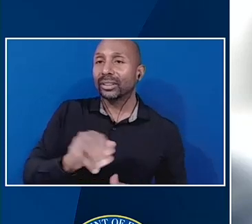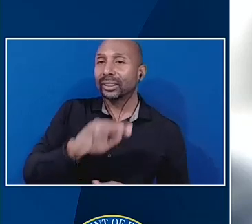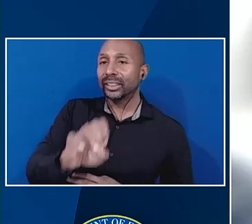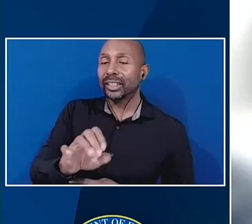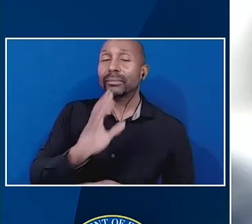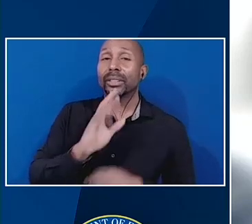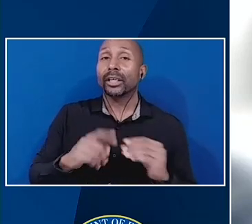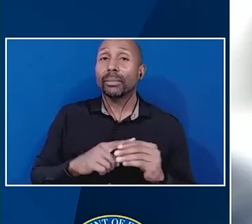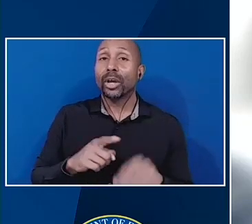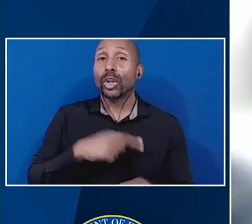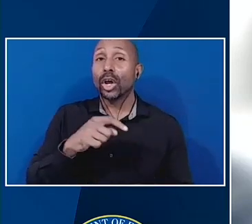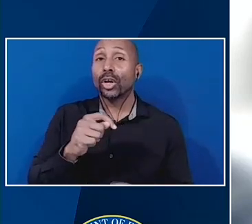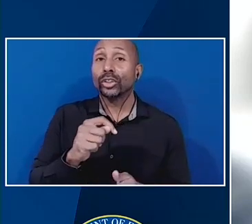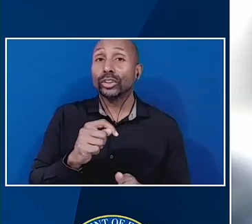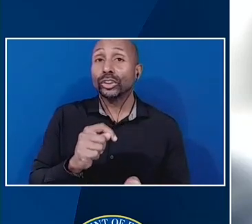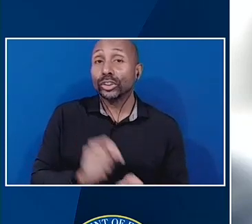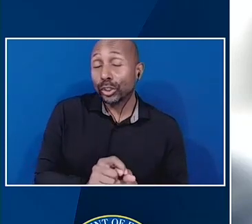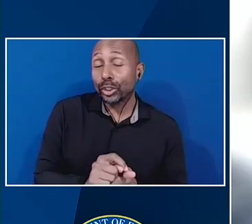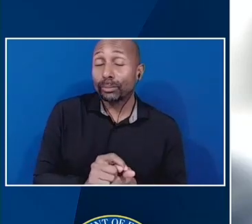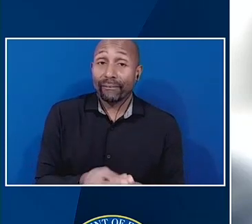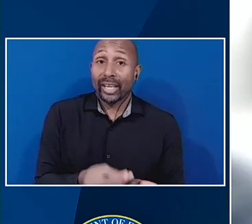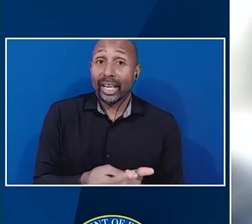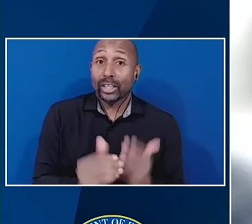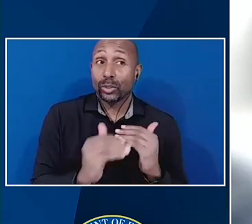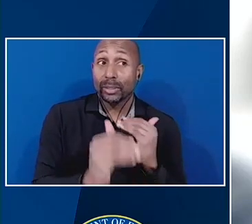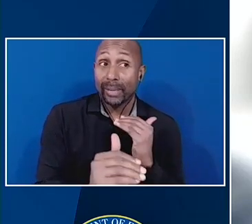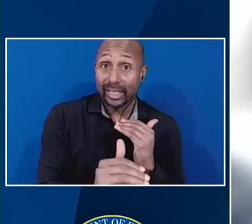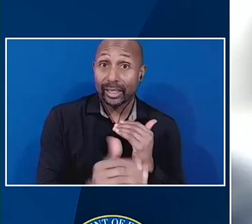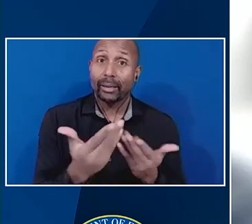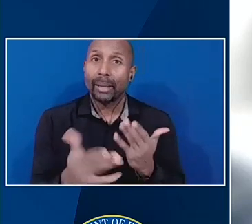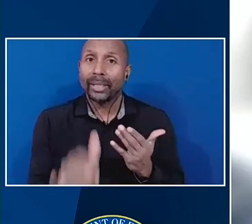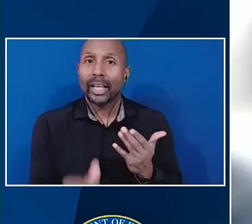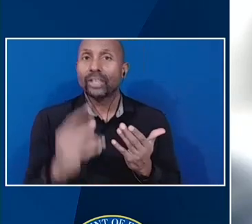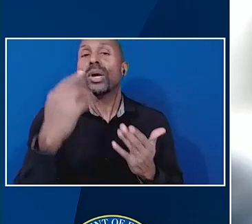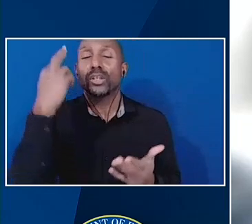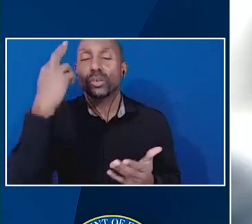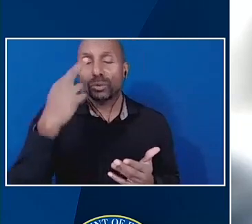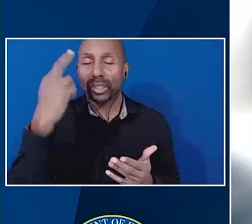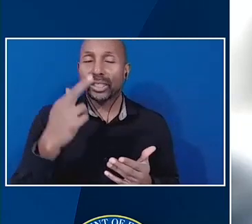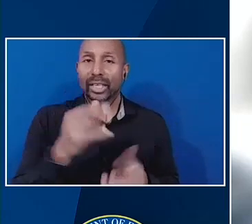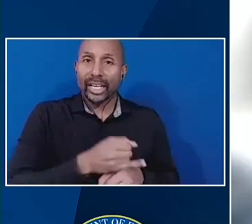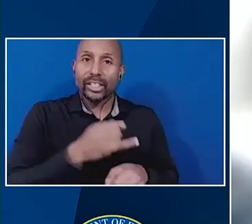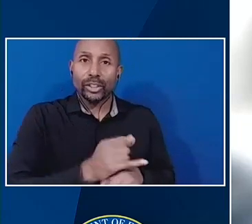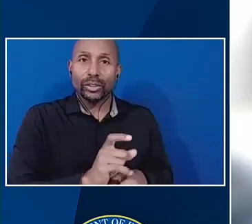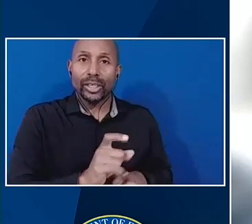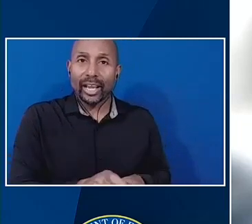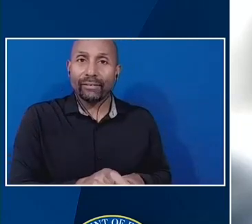institution would need to work on for compliance reasons. And the language here says that an